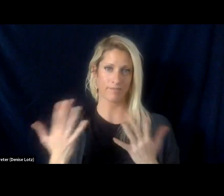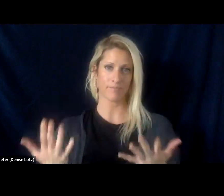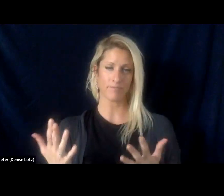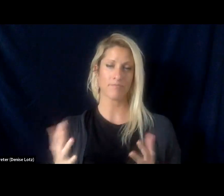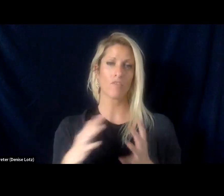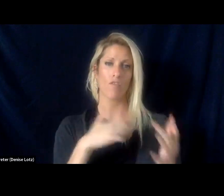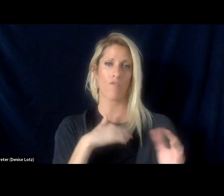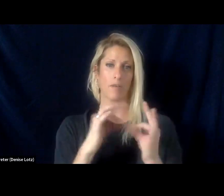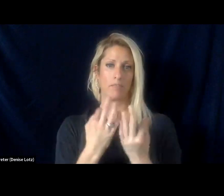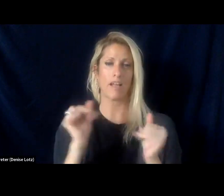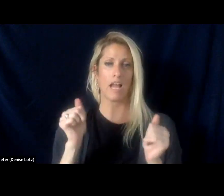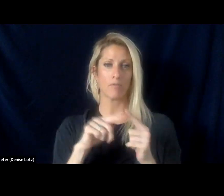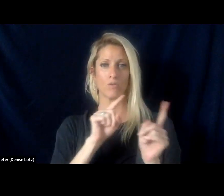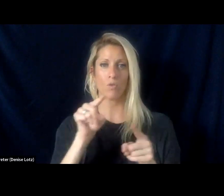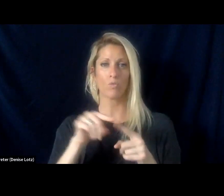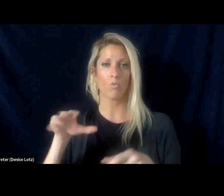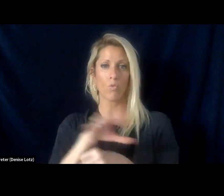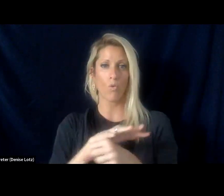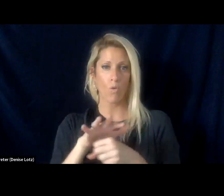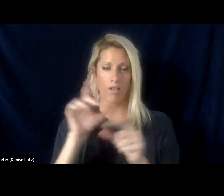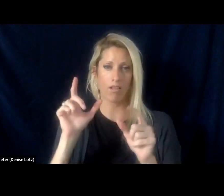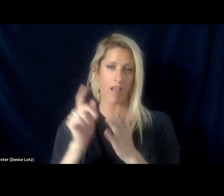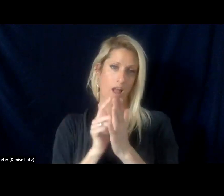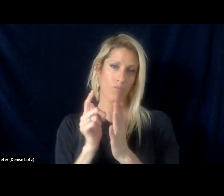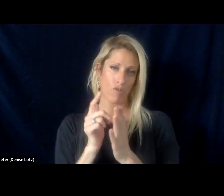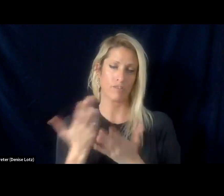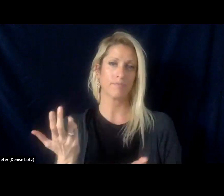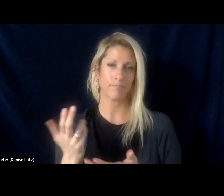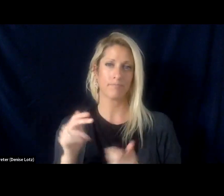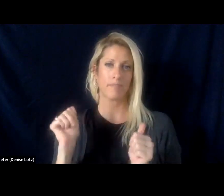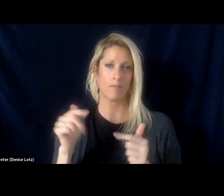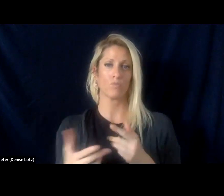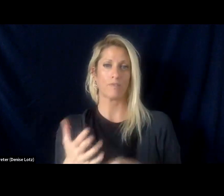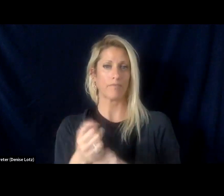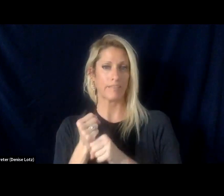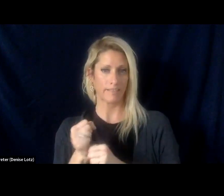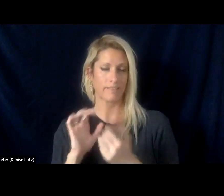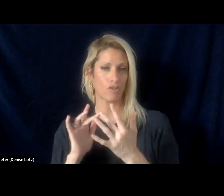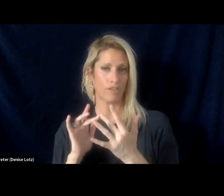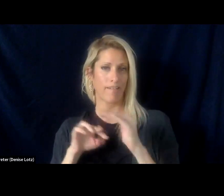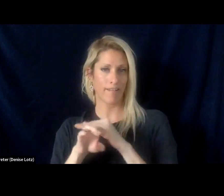families were able to go to our local library and to gain Internet. Access. But that's only